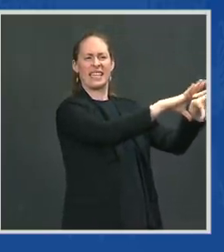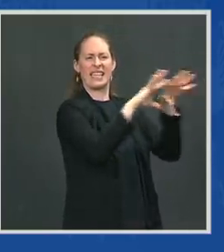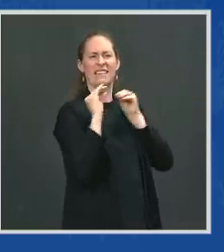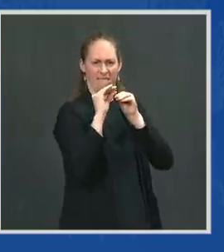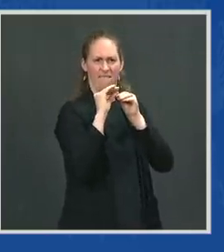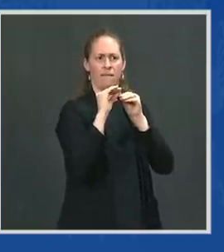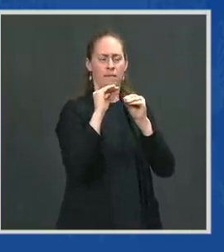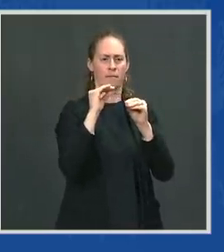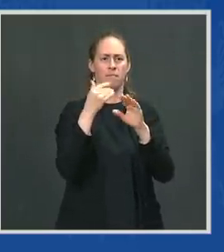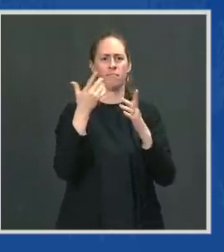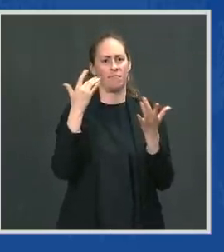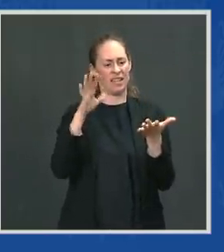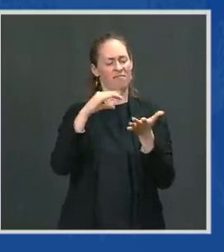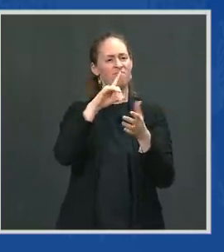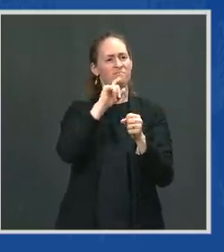of that heinous attack on September 11th.